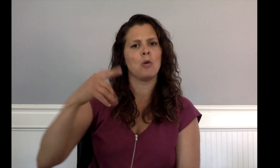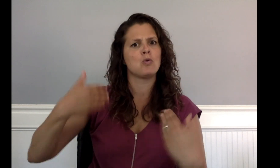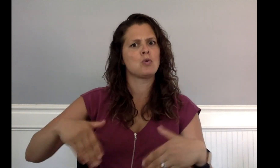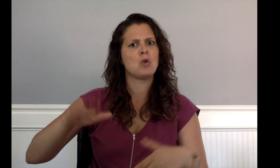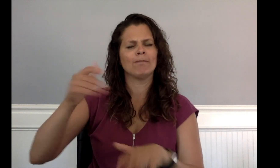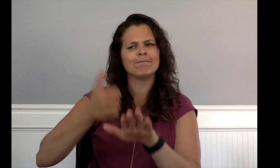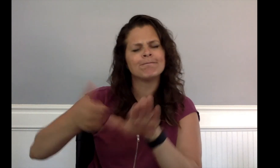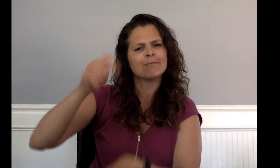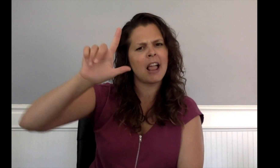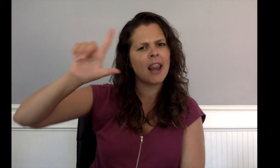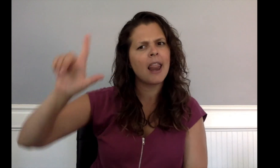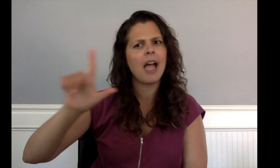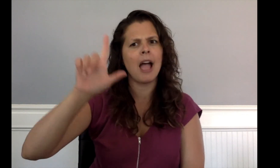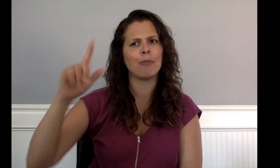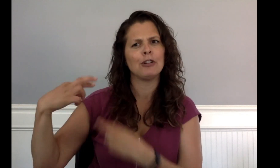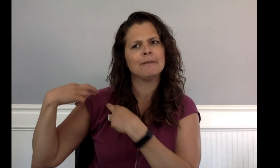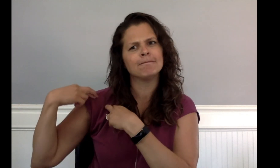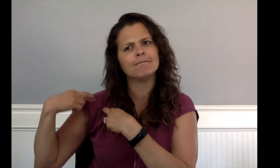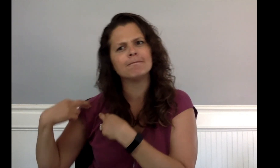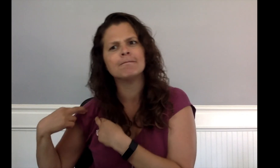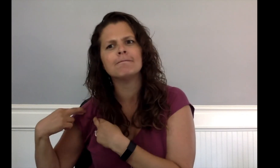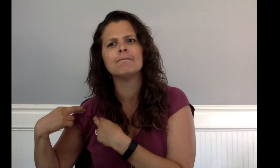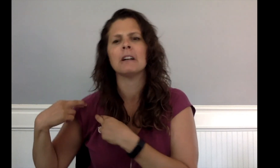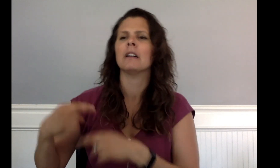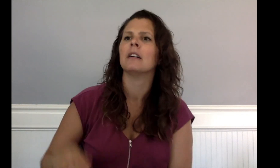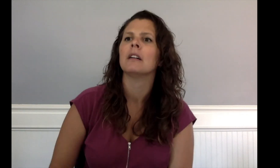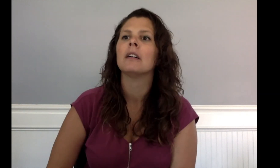the librarian.